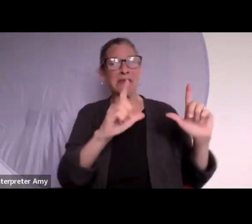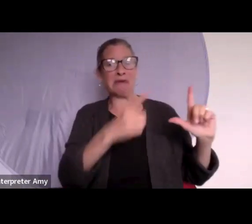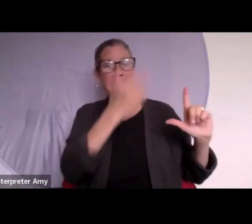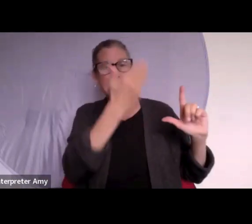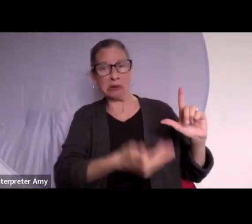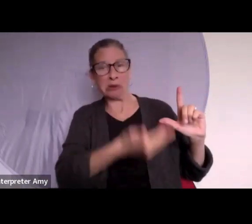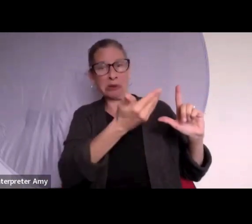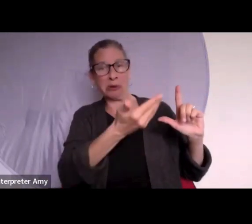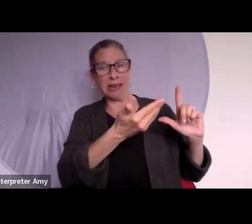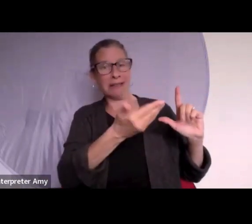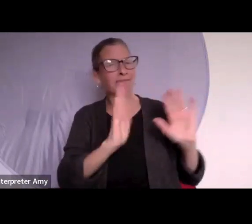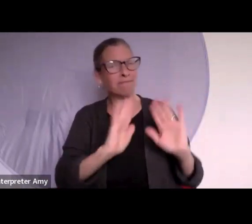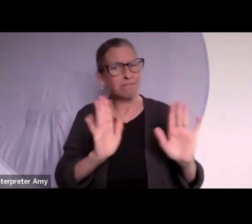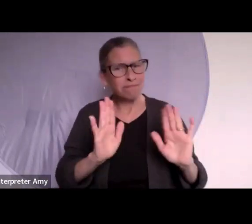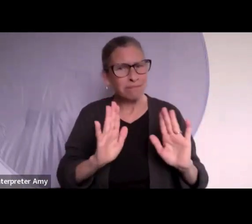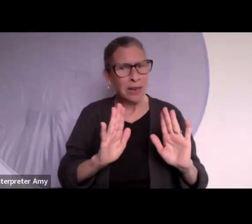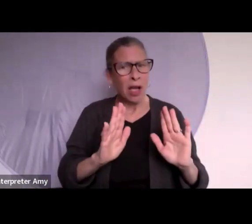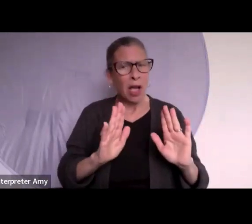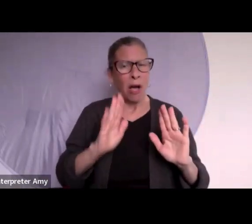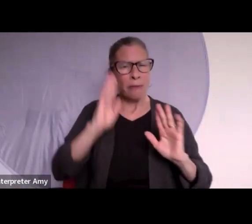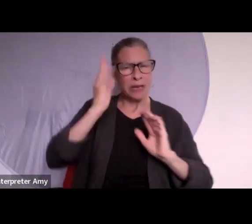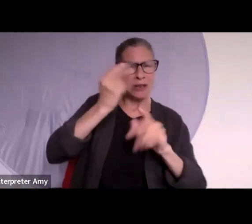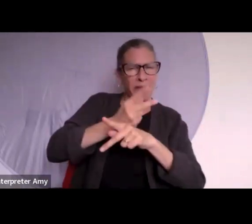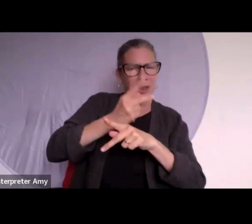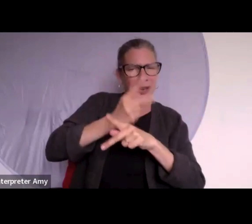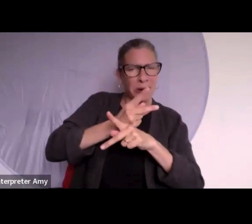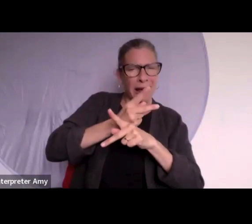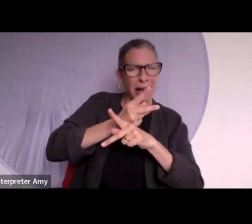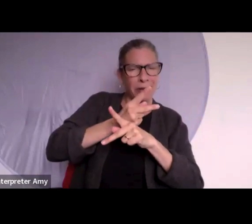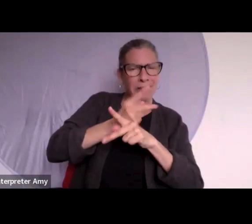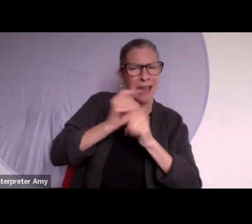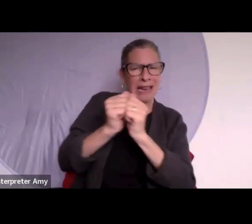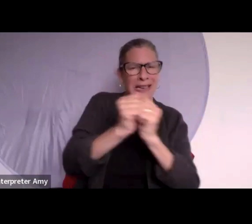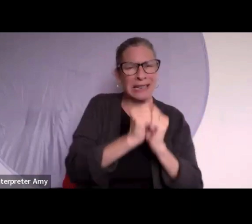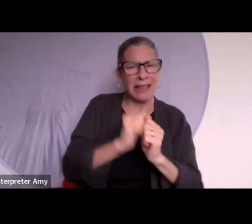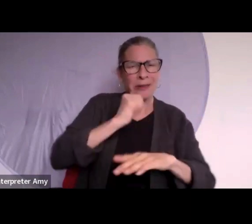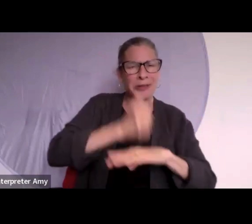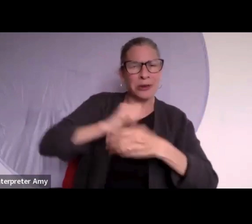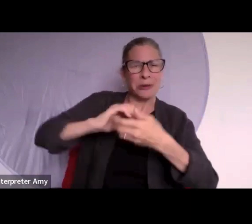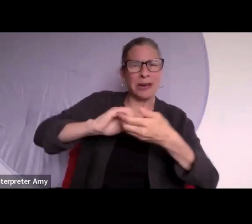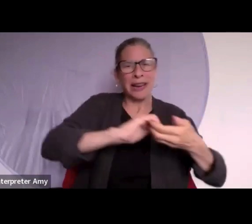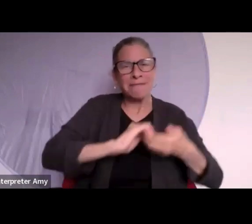process but to process together and to create community. So the